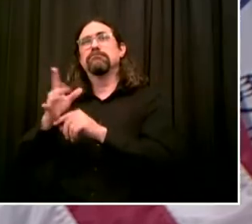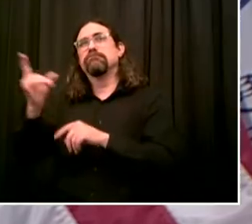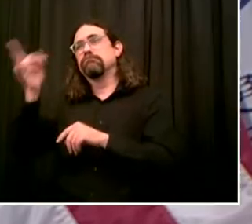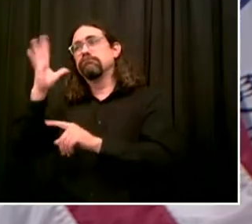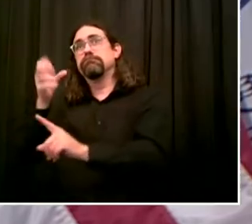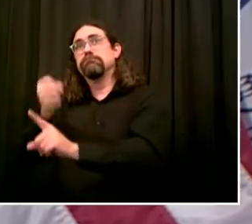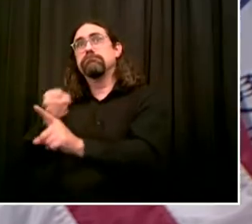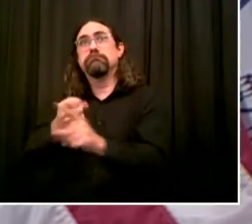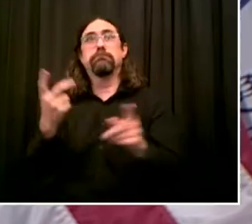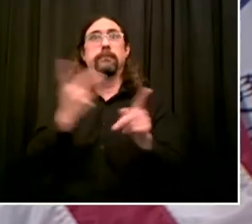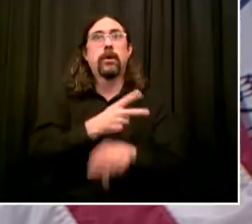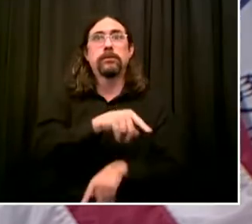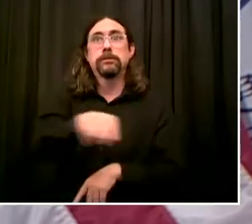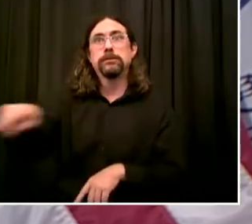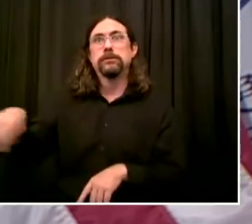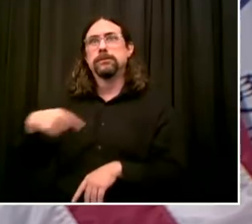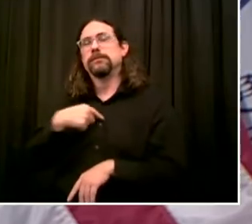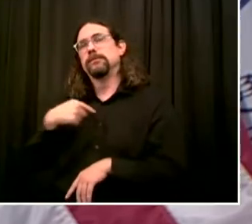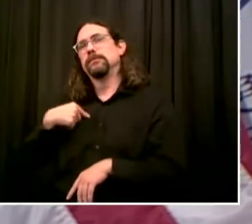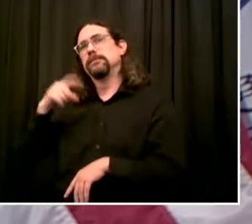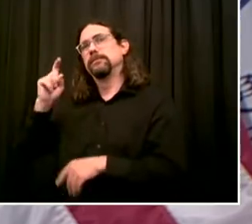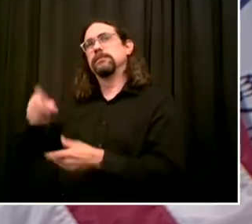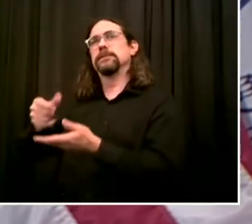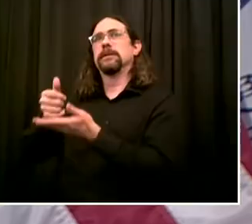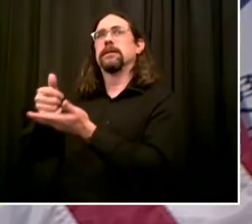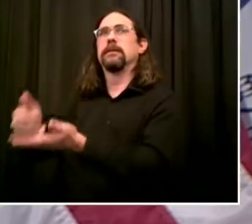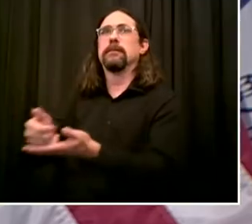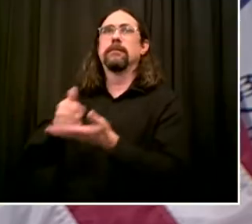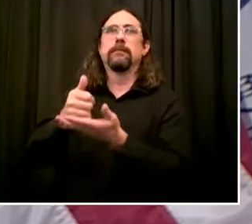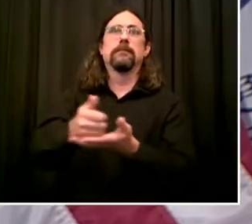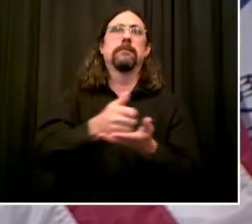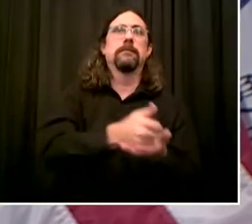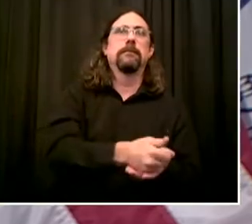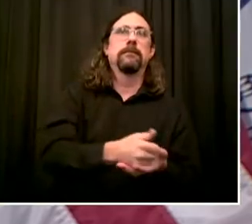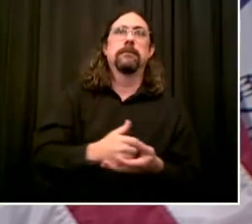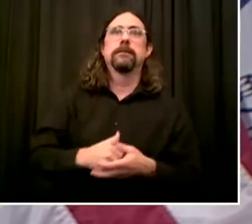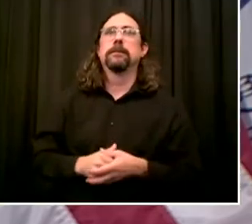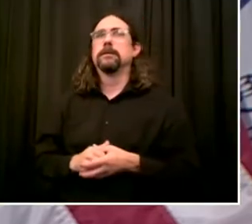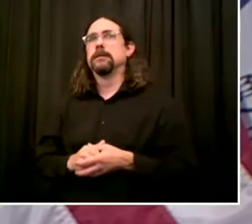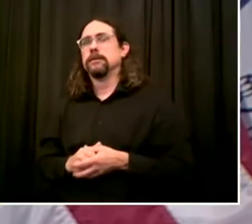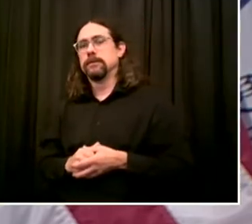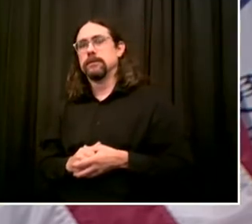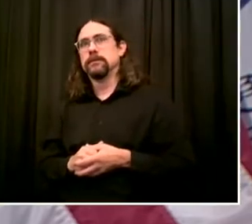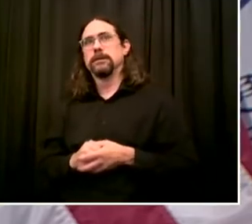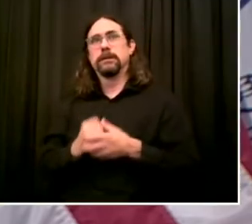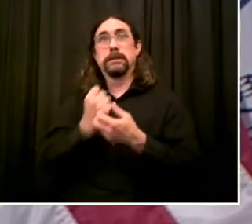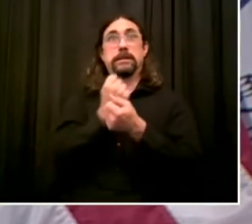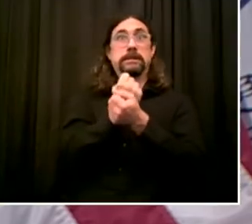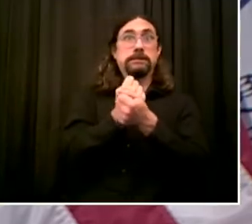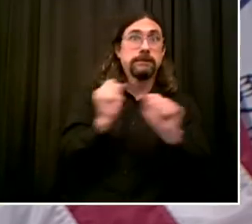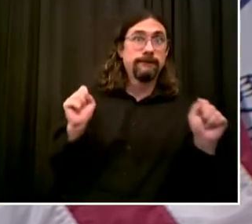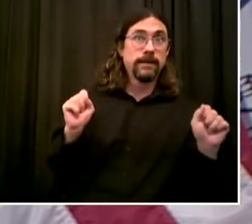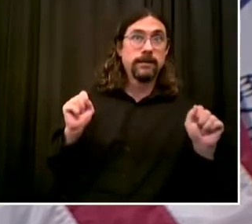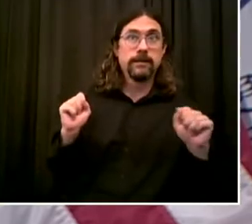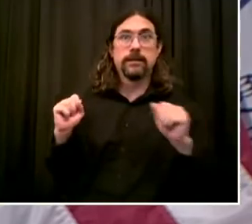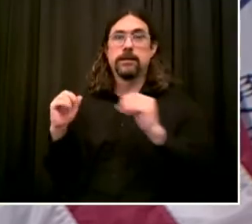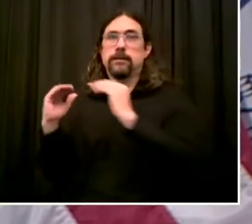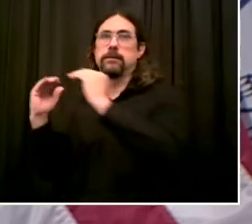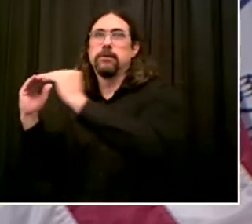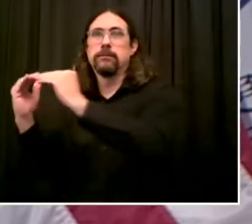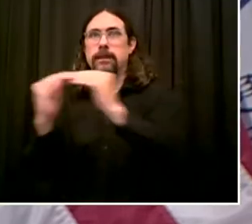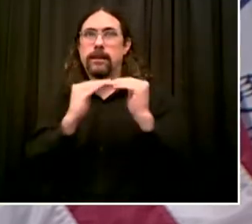OFPANSITKIAN WGORK mQ)nTHAT